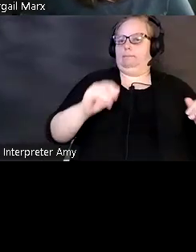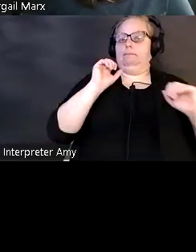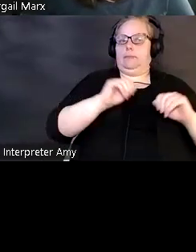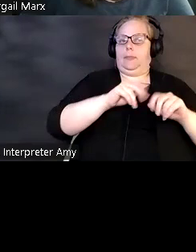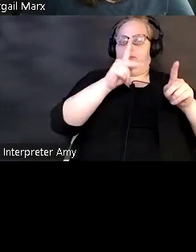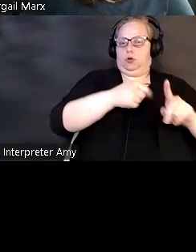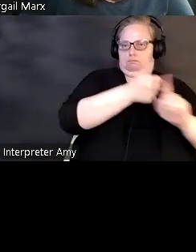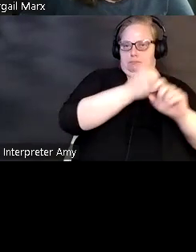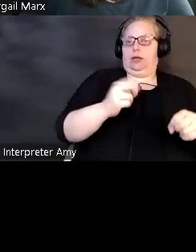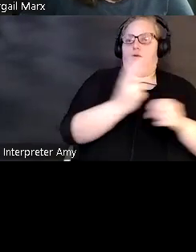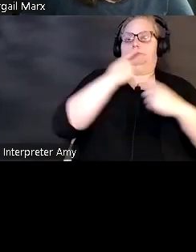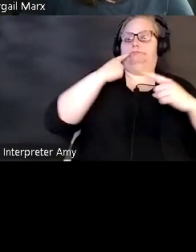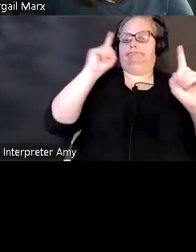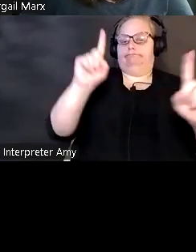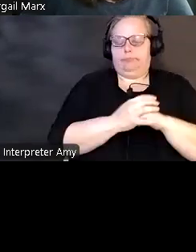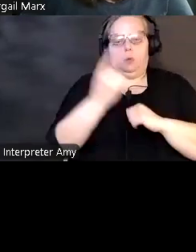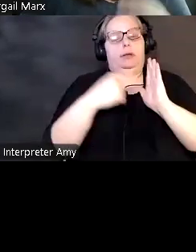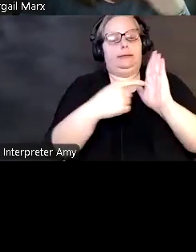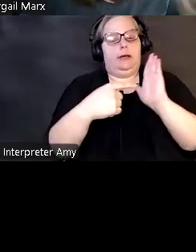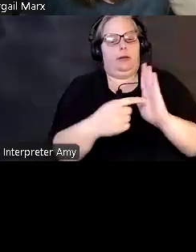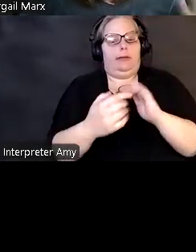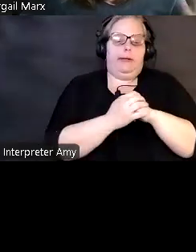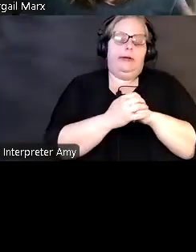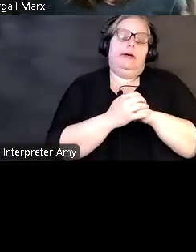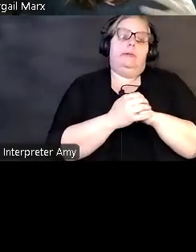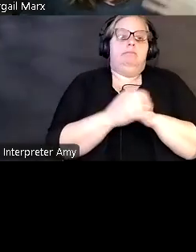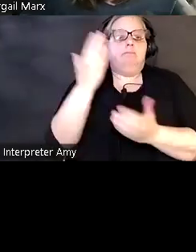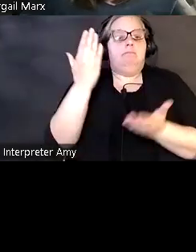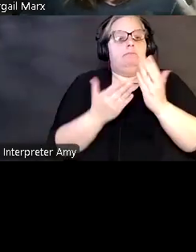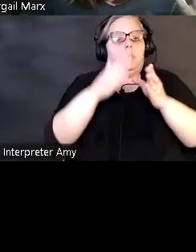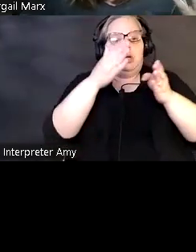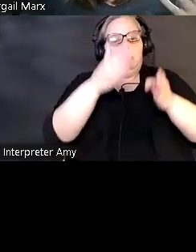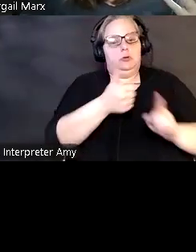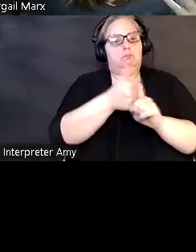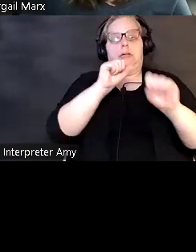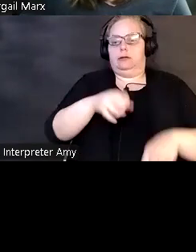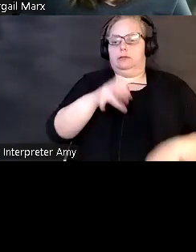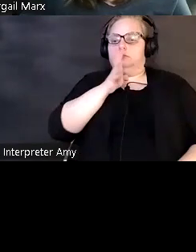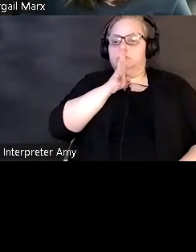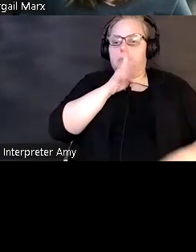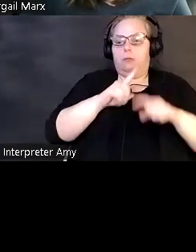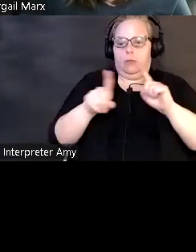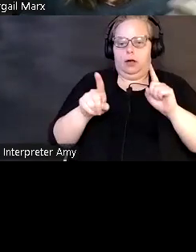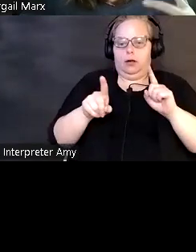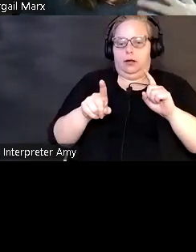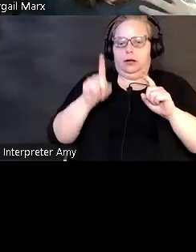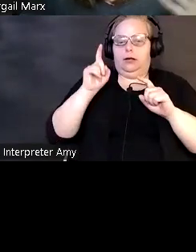So one example of this would be perhaps someone where their speech is hard to understand,